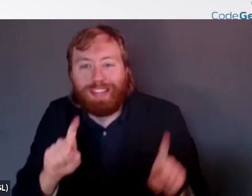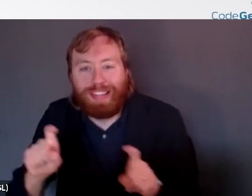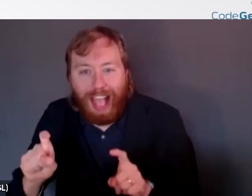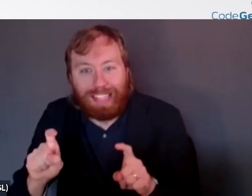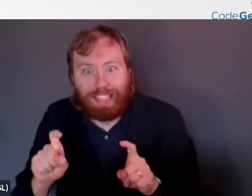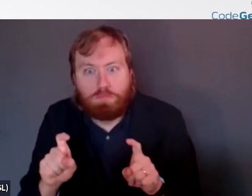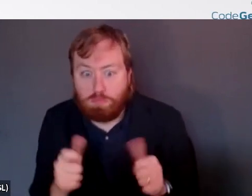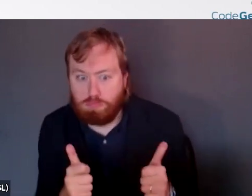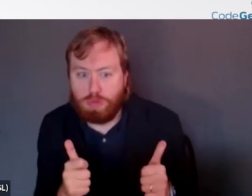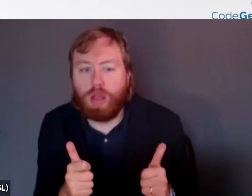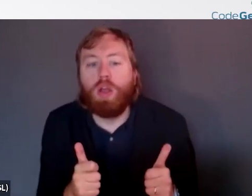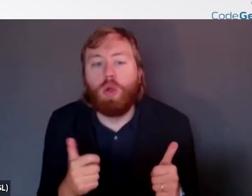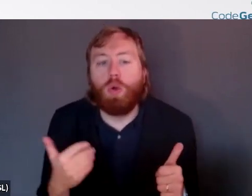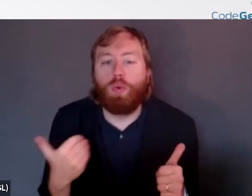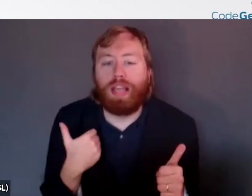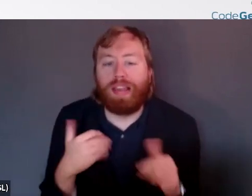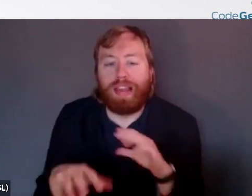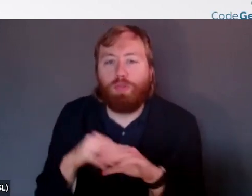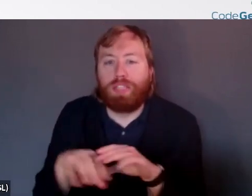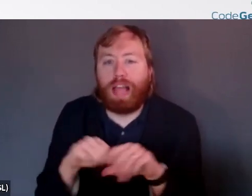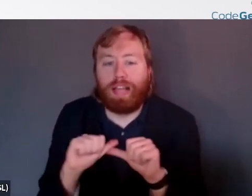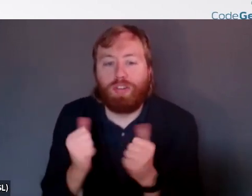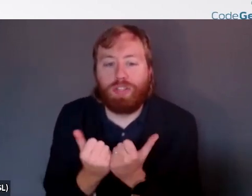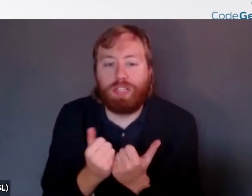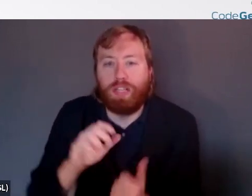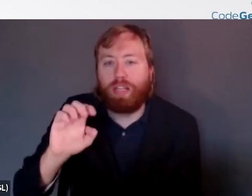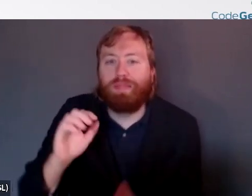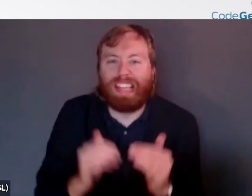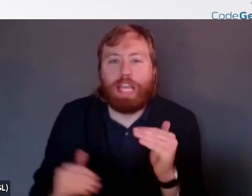to facilitate the usability testing process and provide a report.